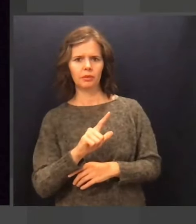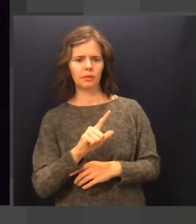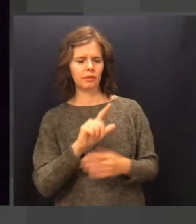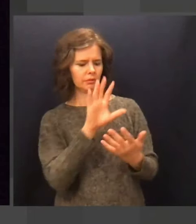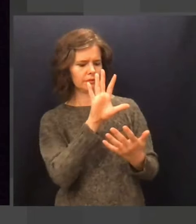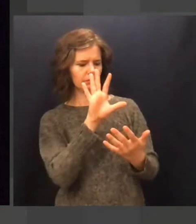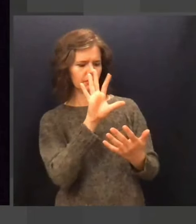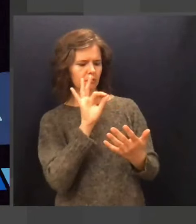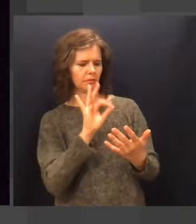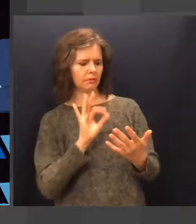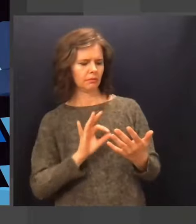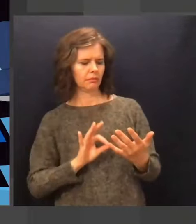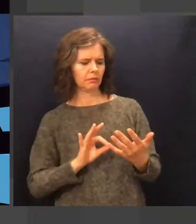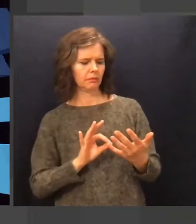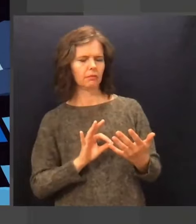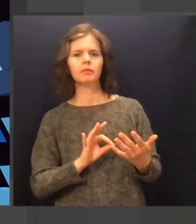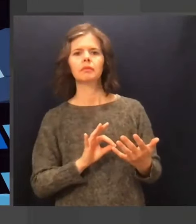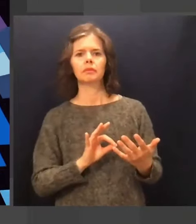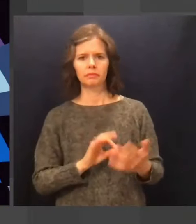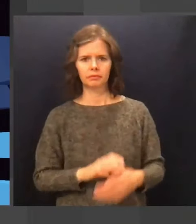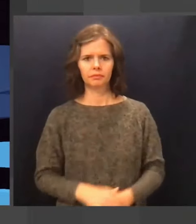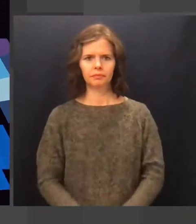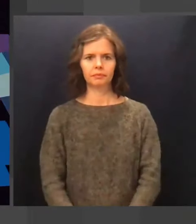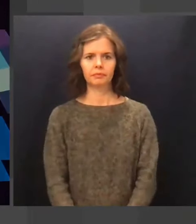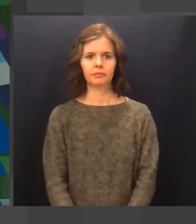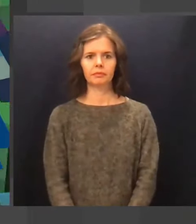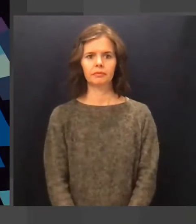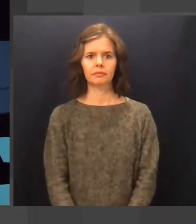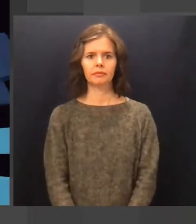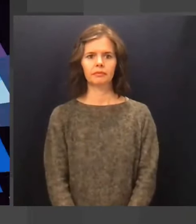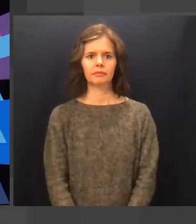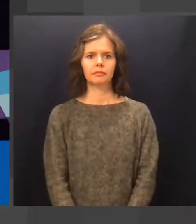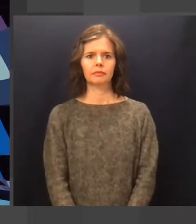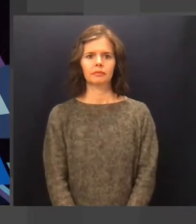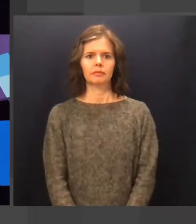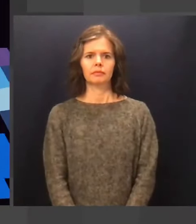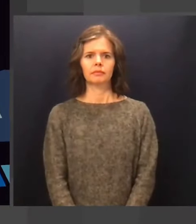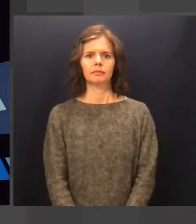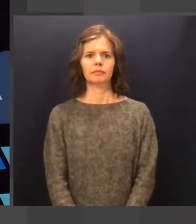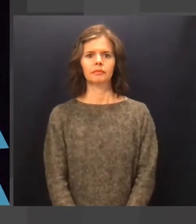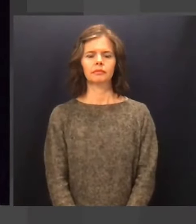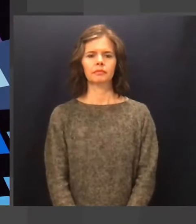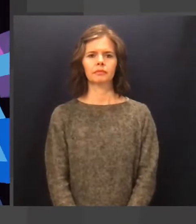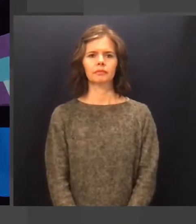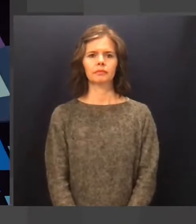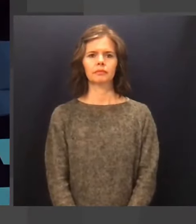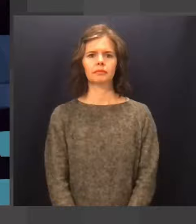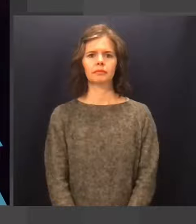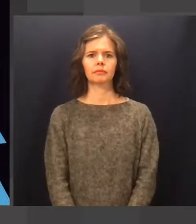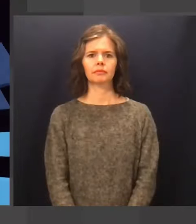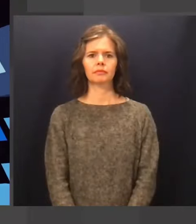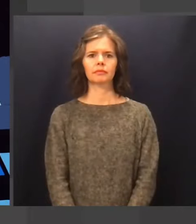WE HAVE TO GET THROUGH THE WALL.